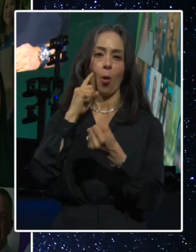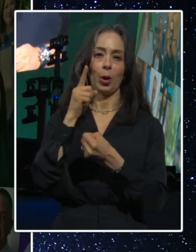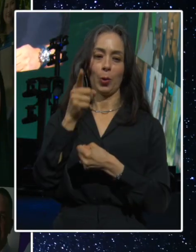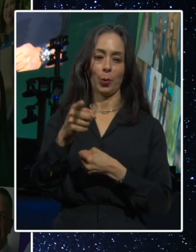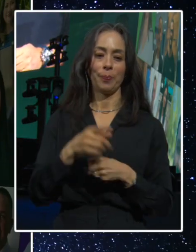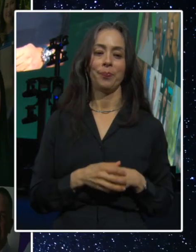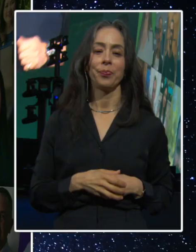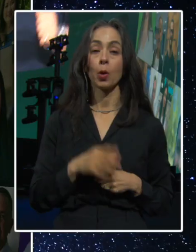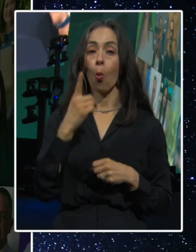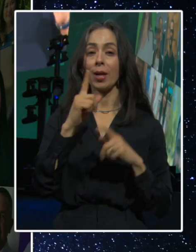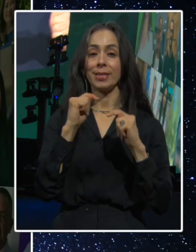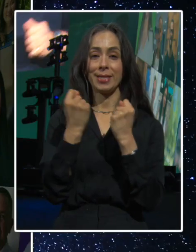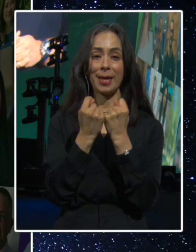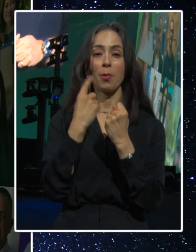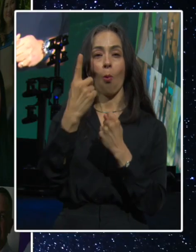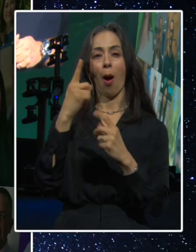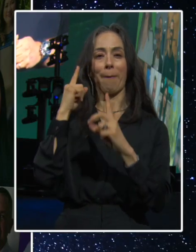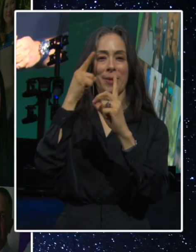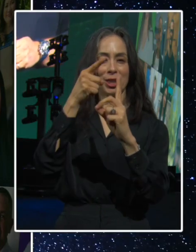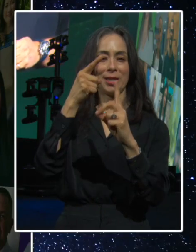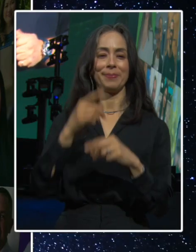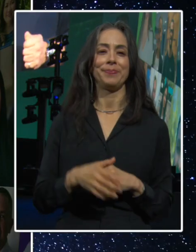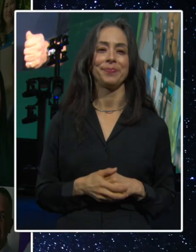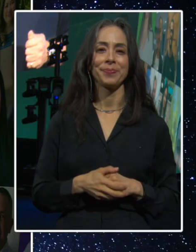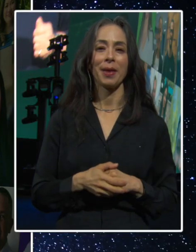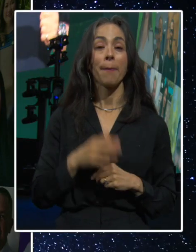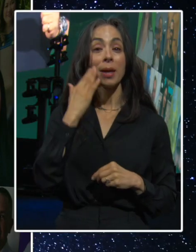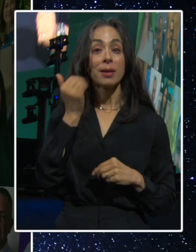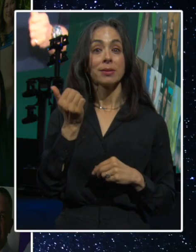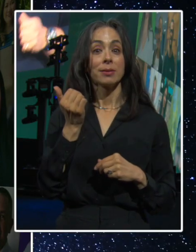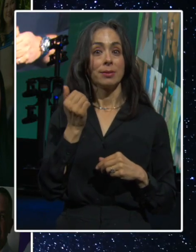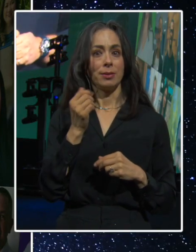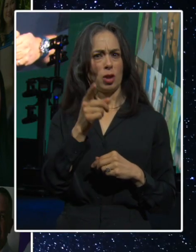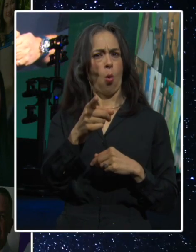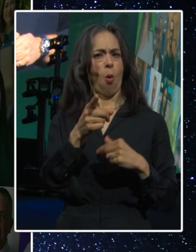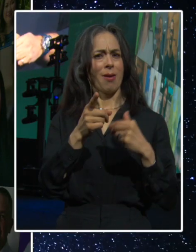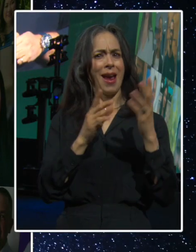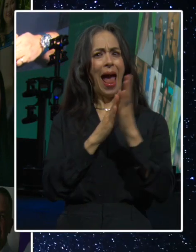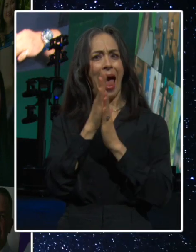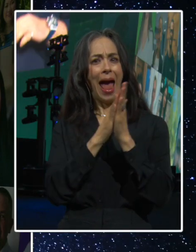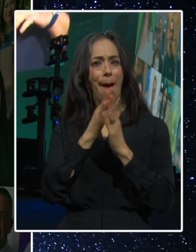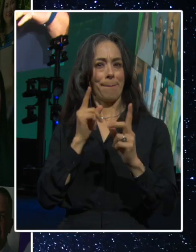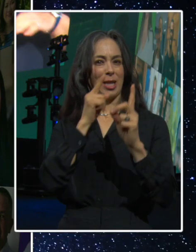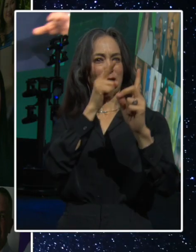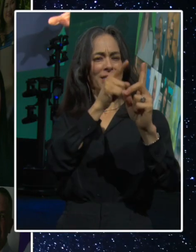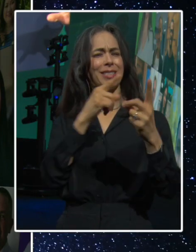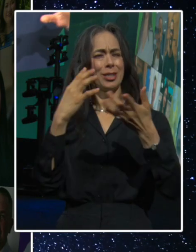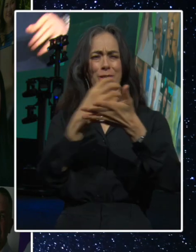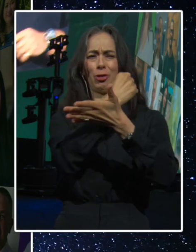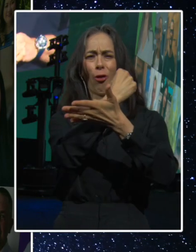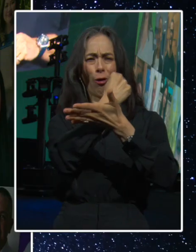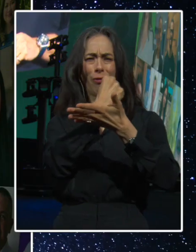One team, one mission. Because your ambitions deserve nothing less.